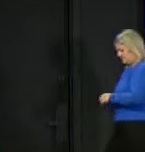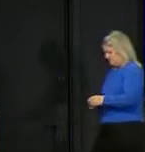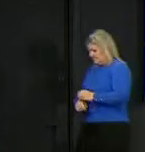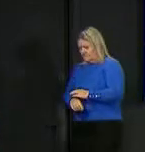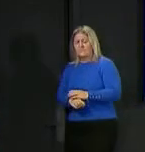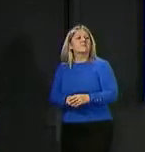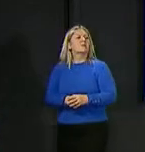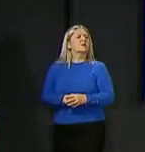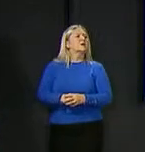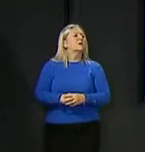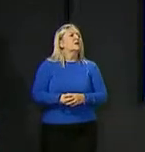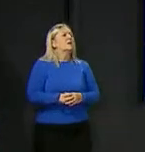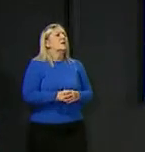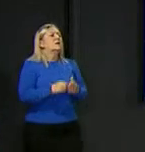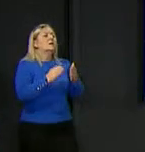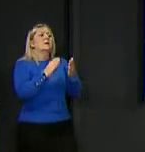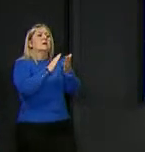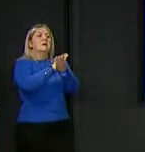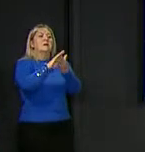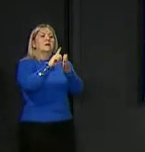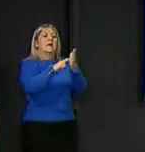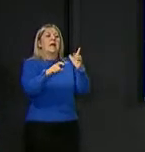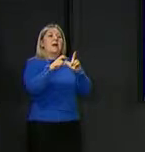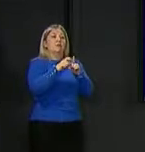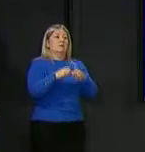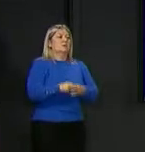Hi there, First Minister. Thanks very much. Scottish Conservative leader Douglas Ross